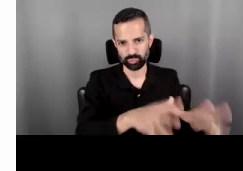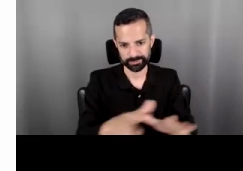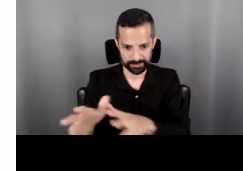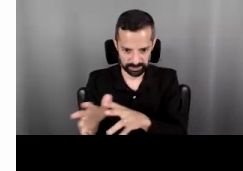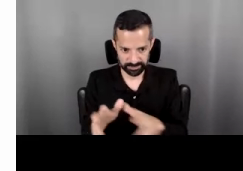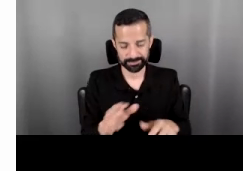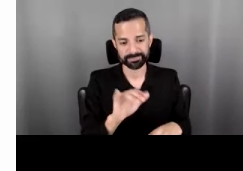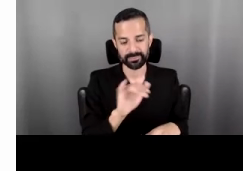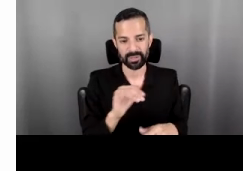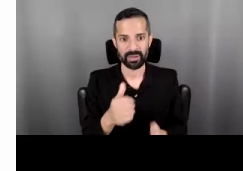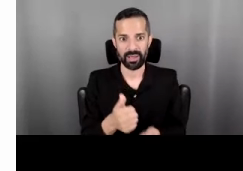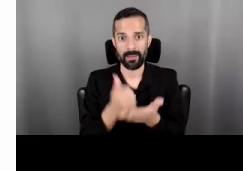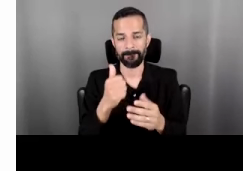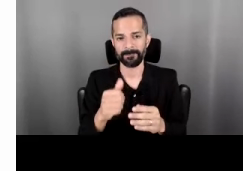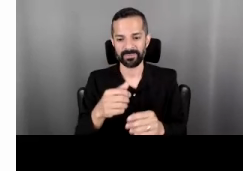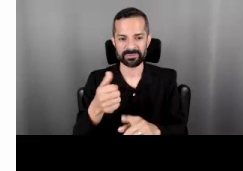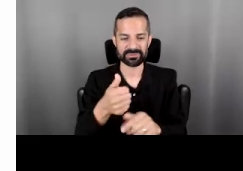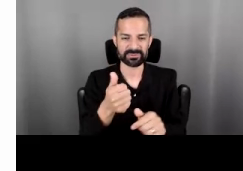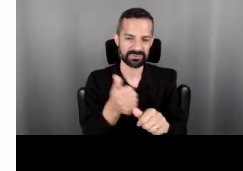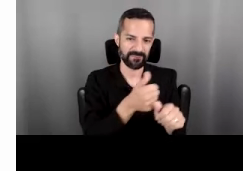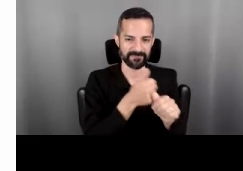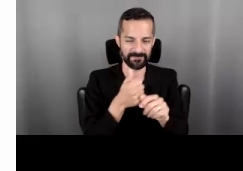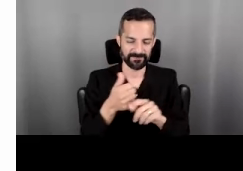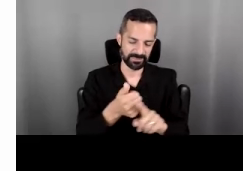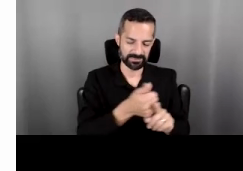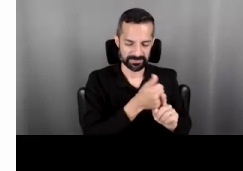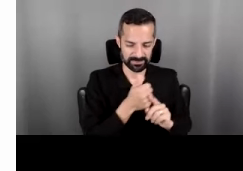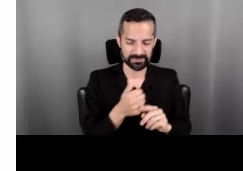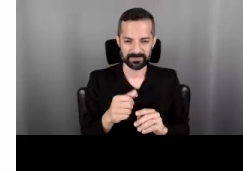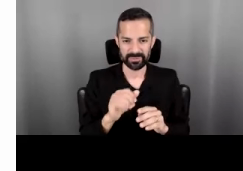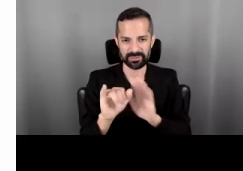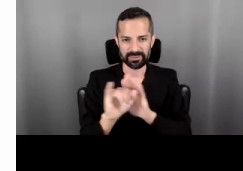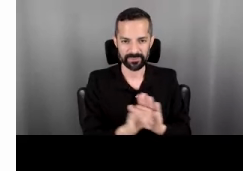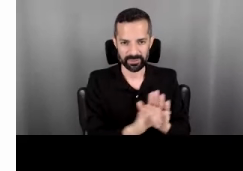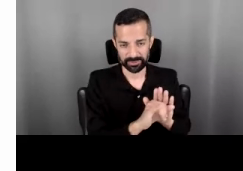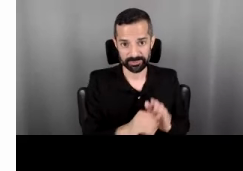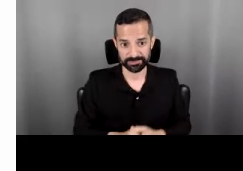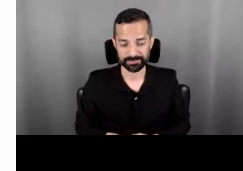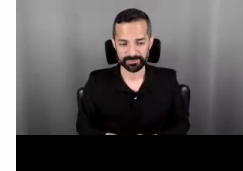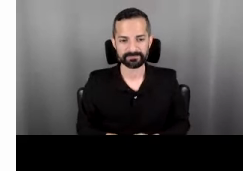So this next slide is an overview of the resource request form.